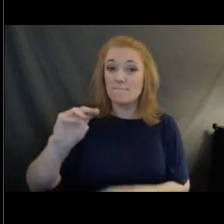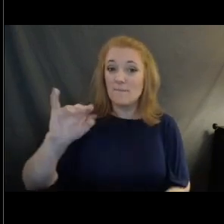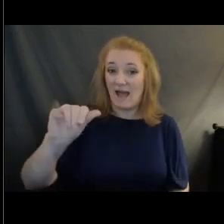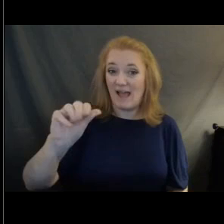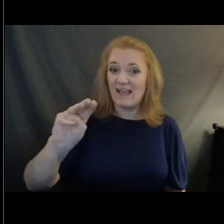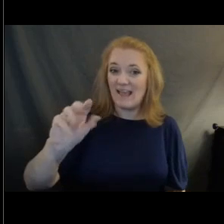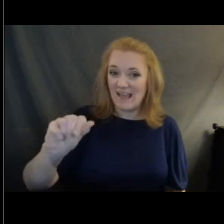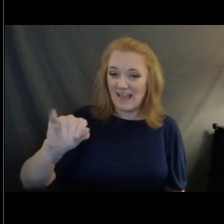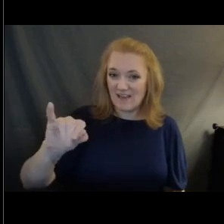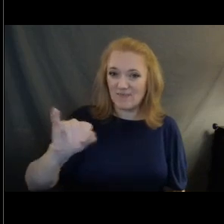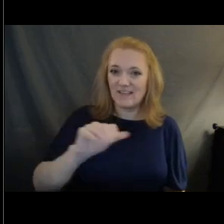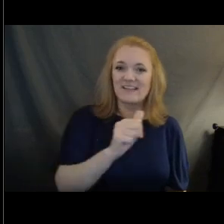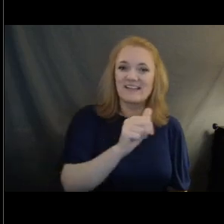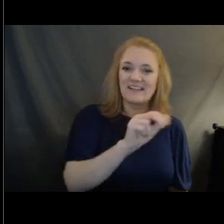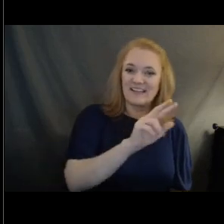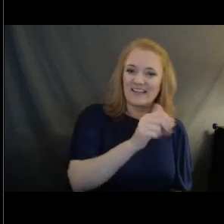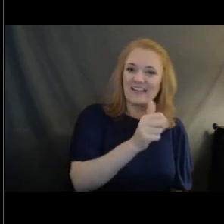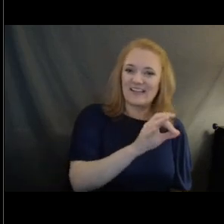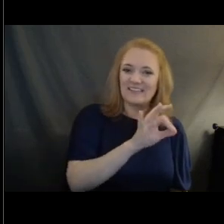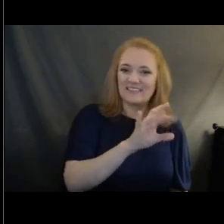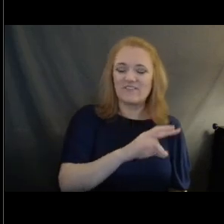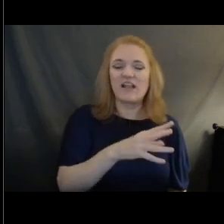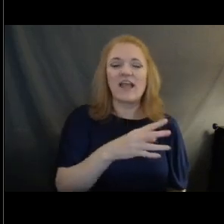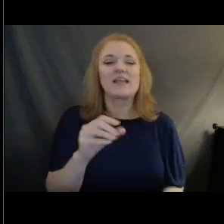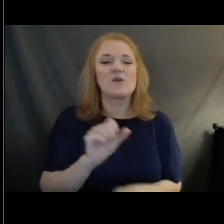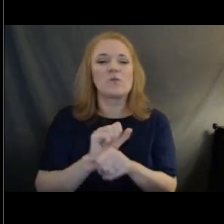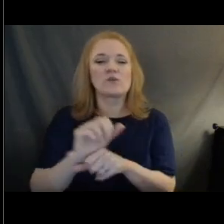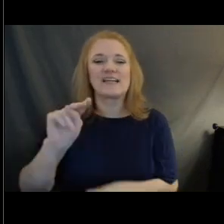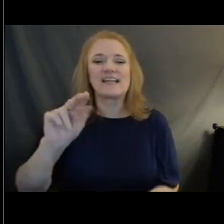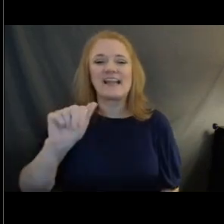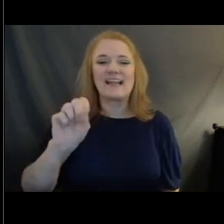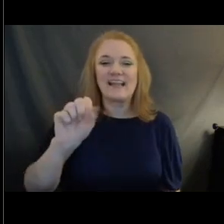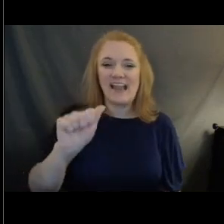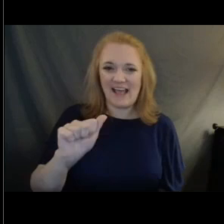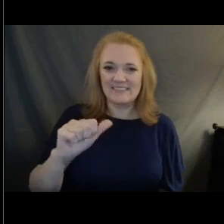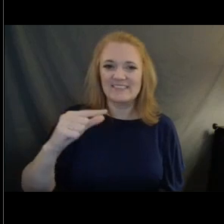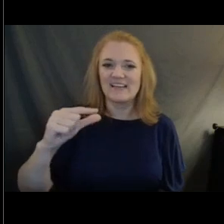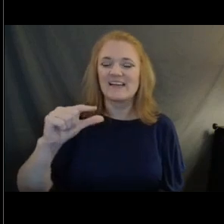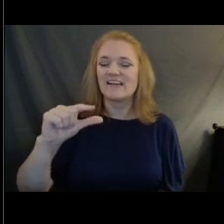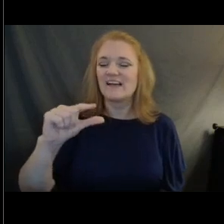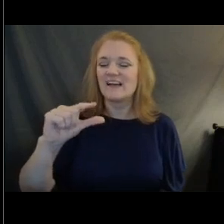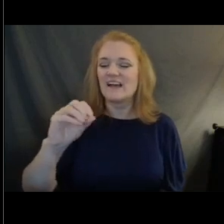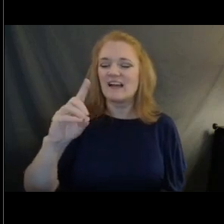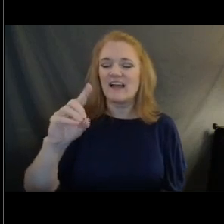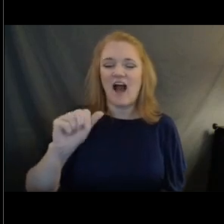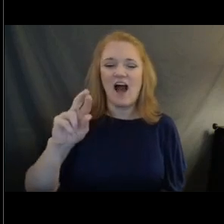2001 and at NASA's Goddard Space Flight Center from 2001 to 2004.